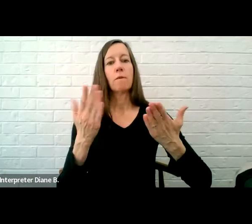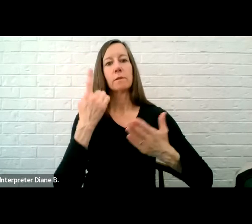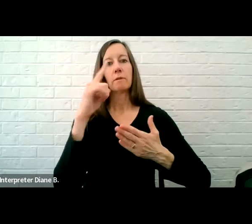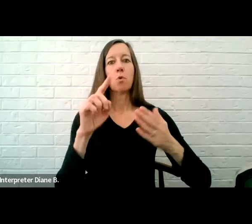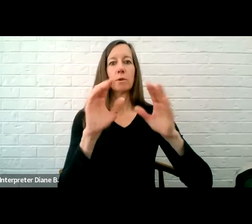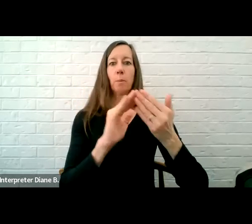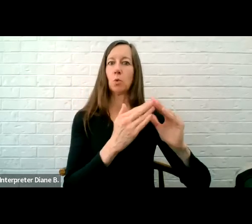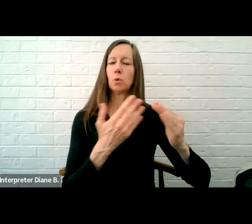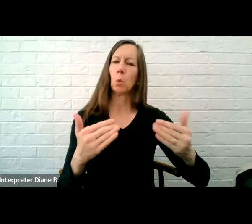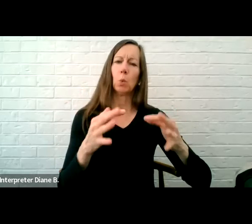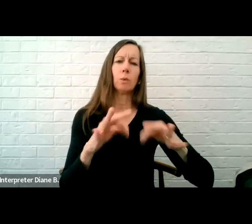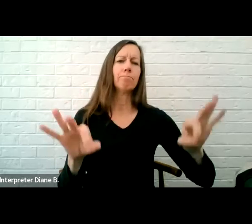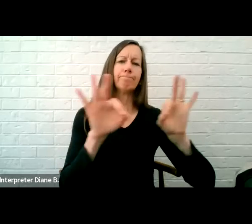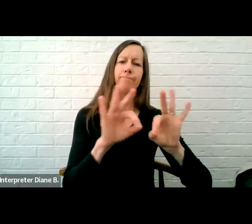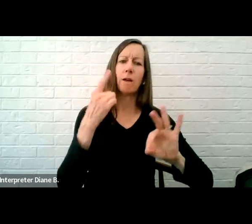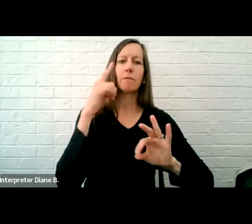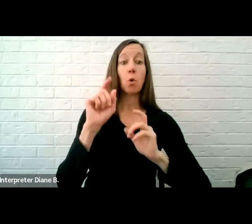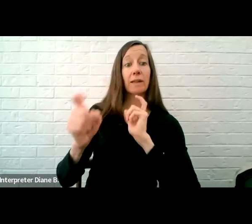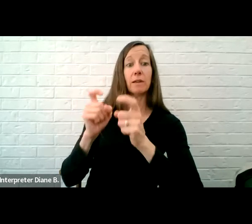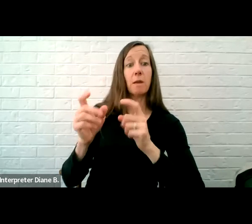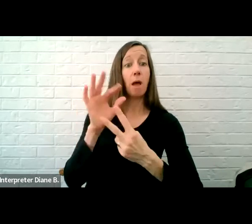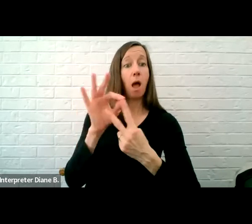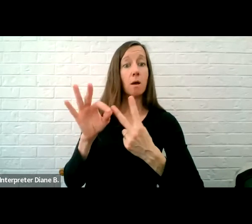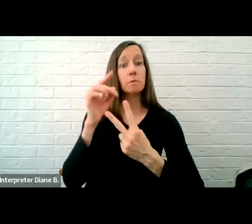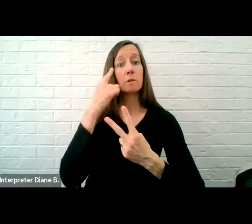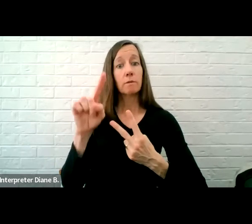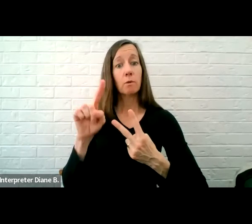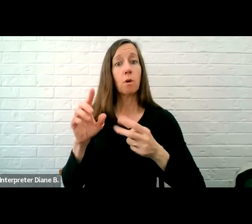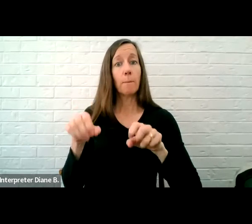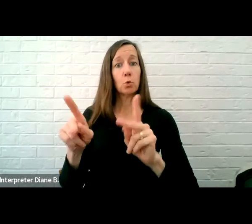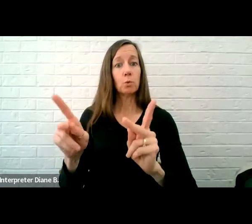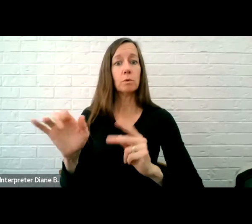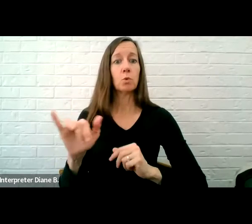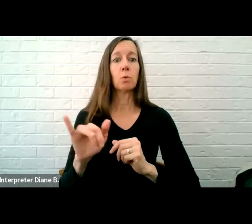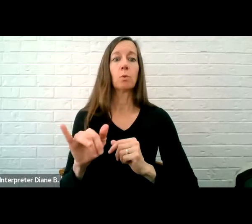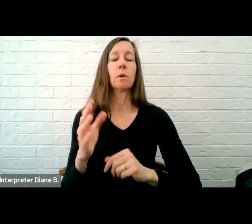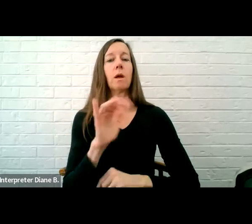Both related to workforce, but also in in terms of partnerships or across State agencies,